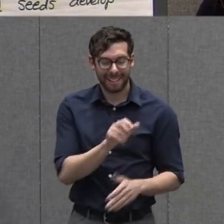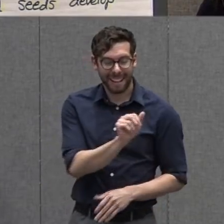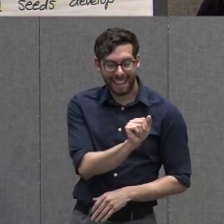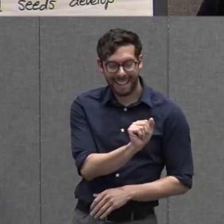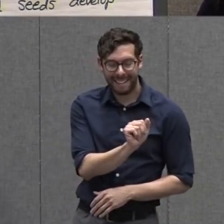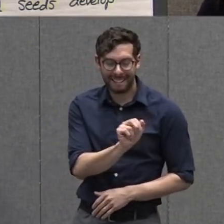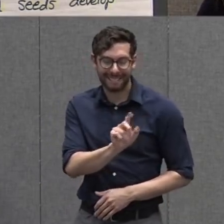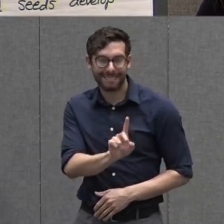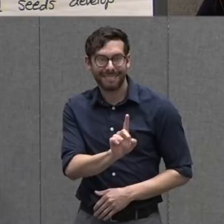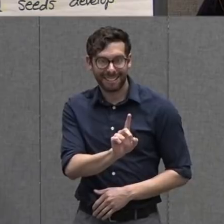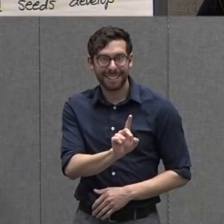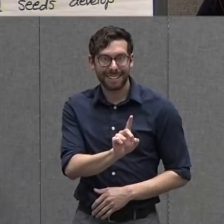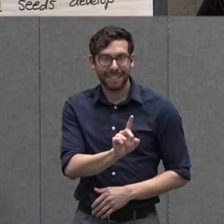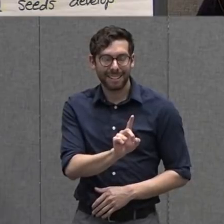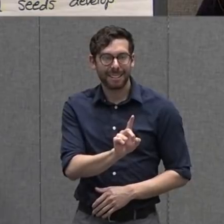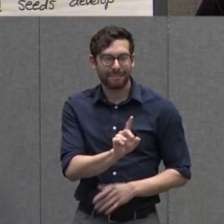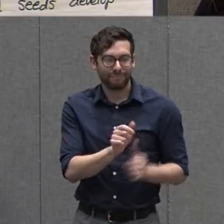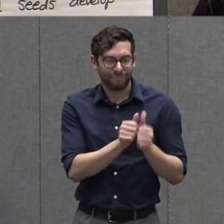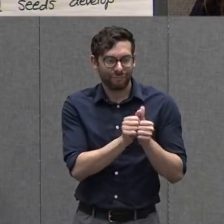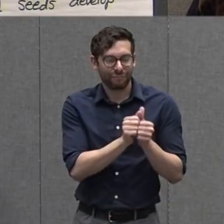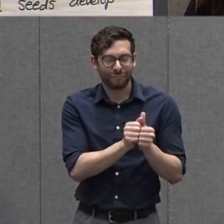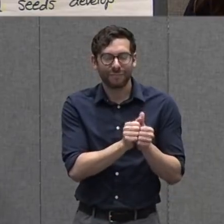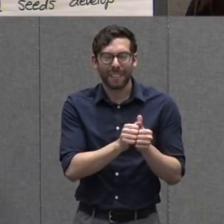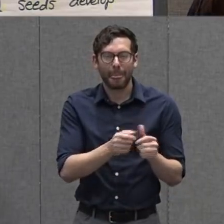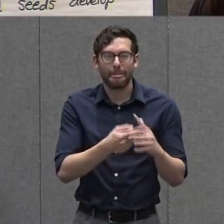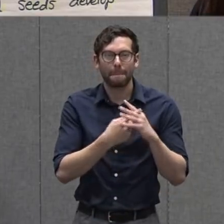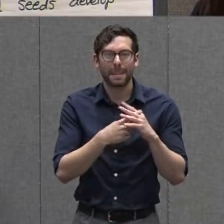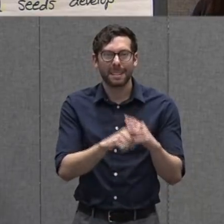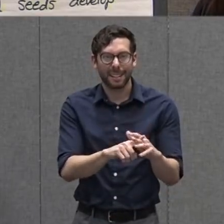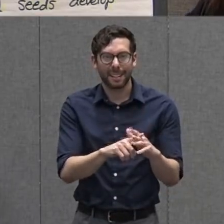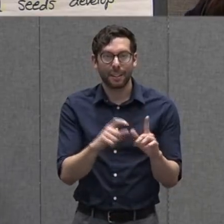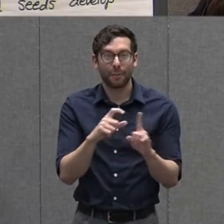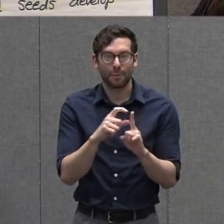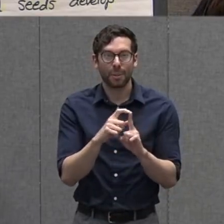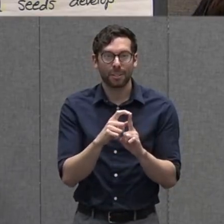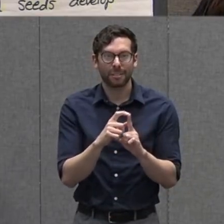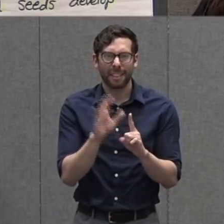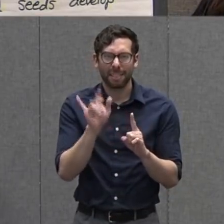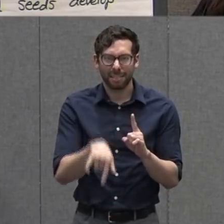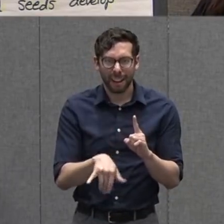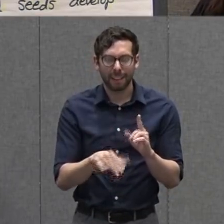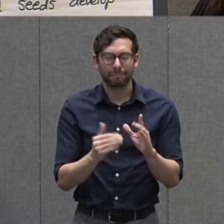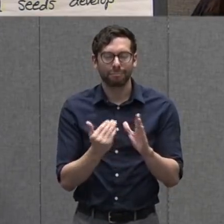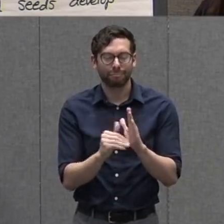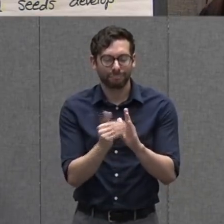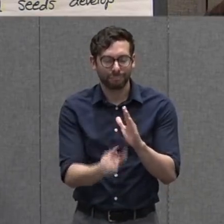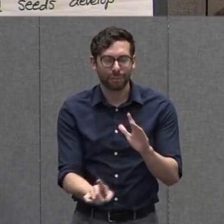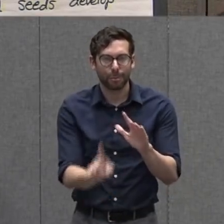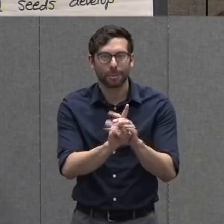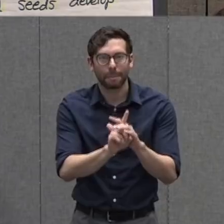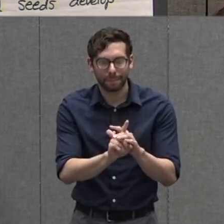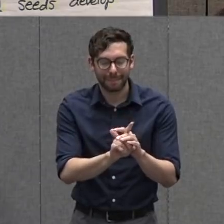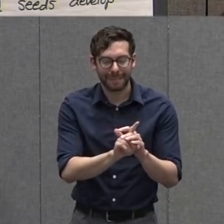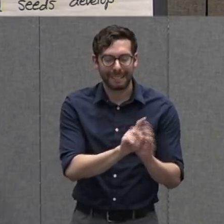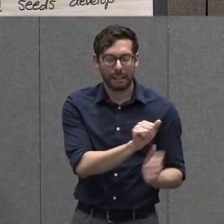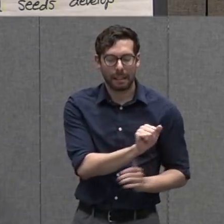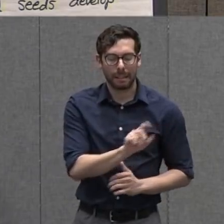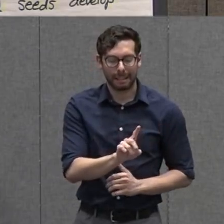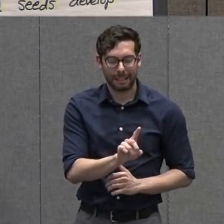That is a common prefix. I'm gonna chop out that prefix and I'm going to add it to our chart.